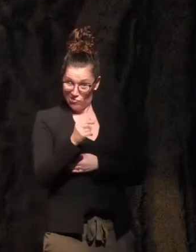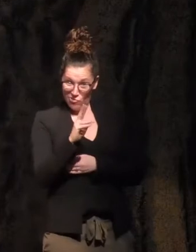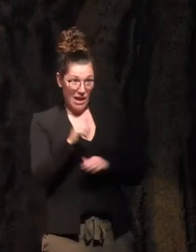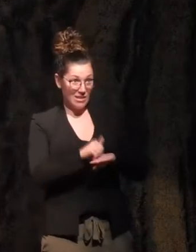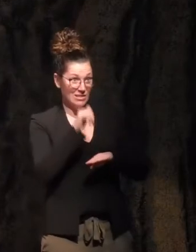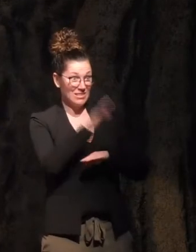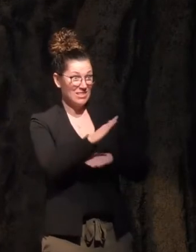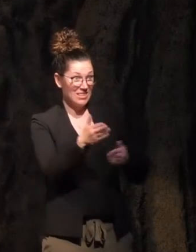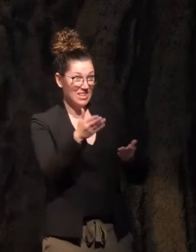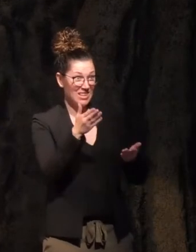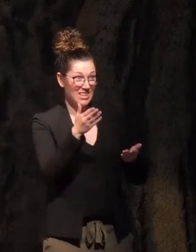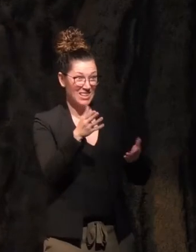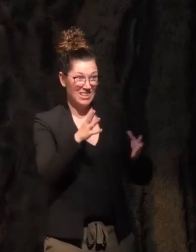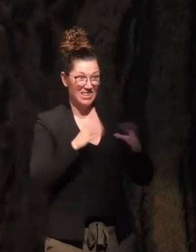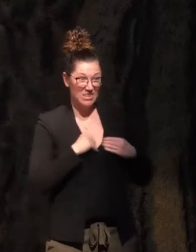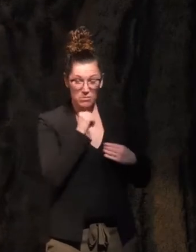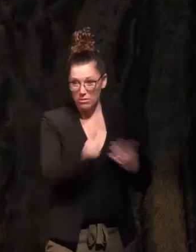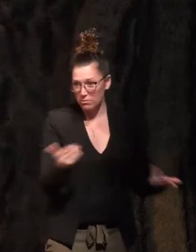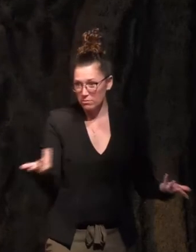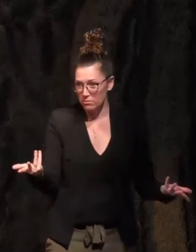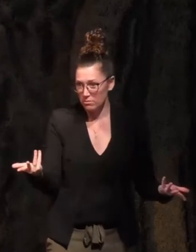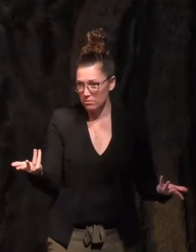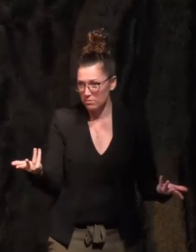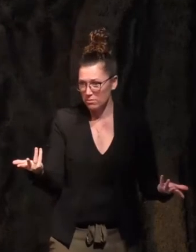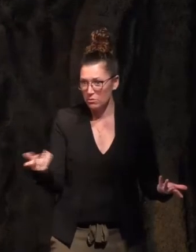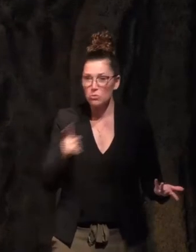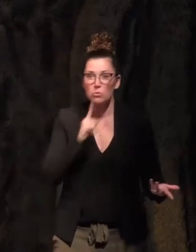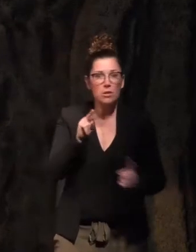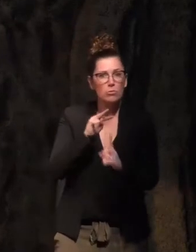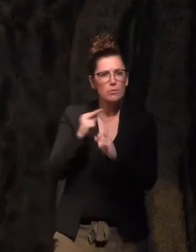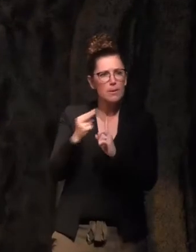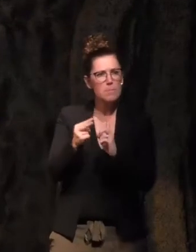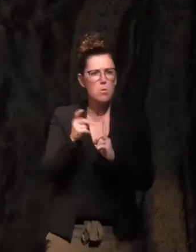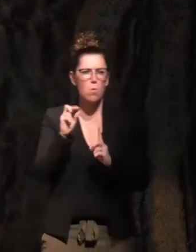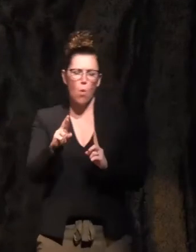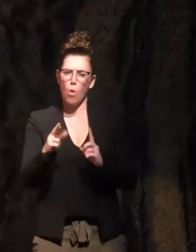The only thing that gives us any real perspective or agency in the maelstrom of details